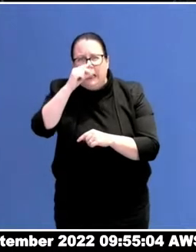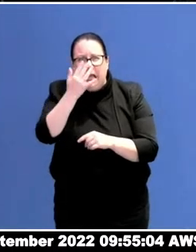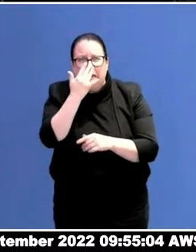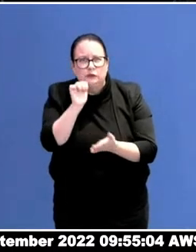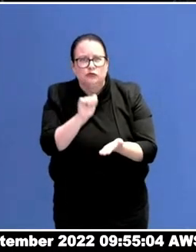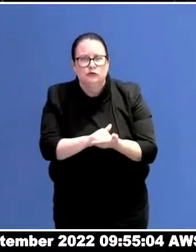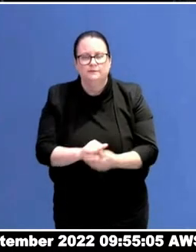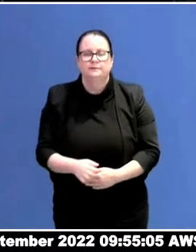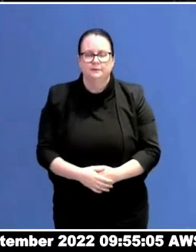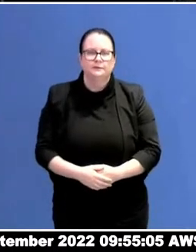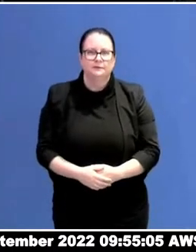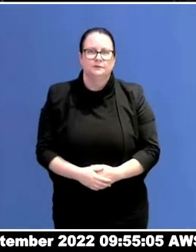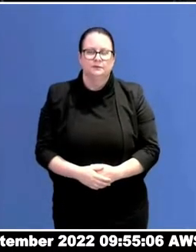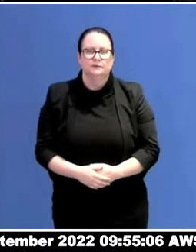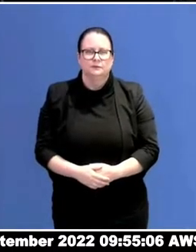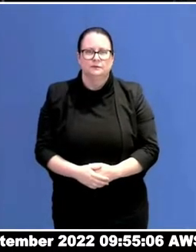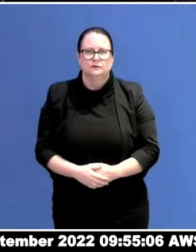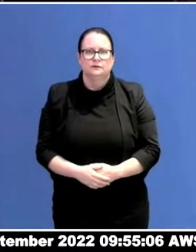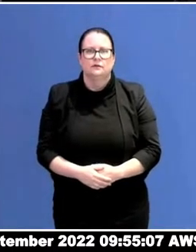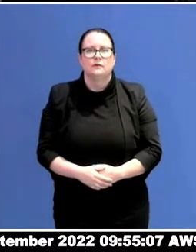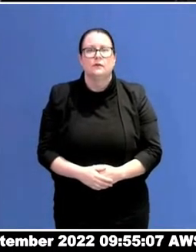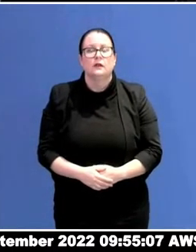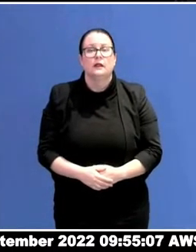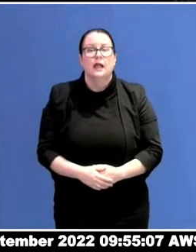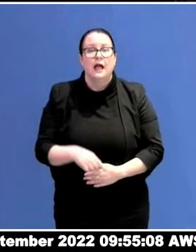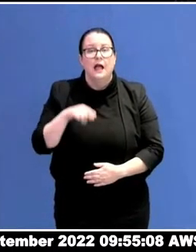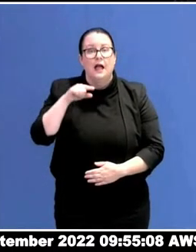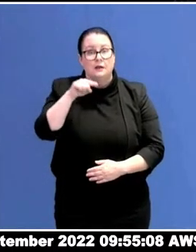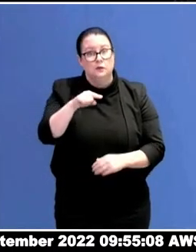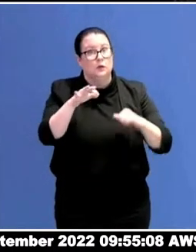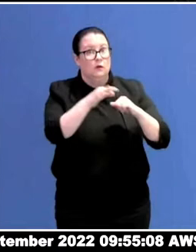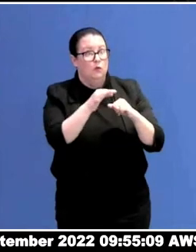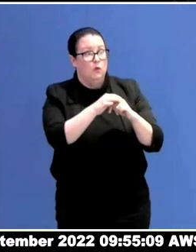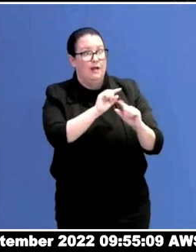And you and Kara immigrated from New Zealand about 25 years ago?